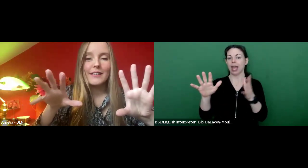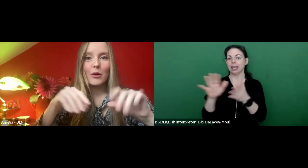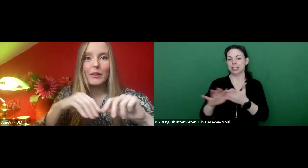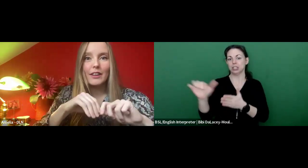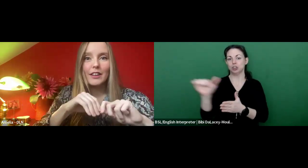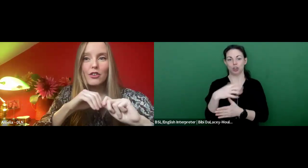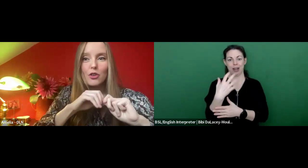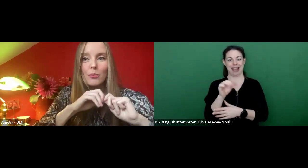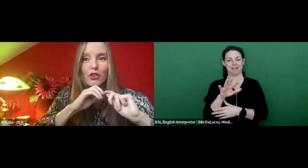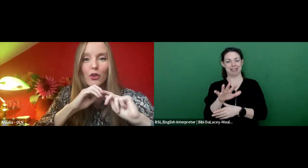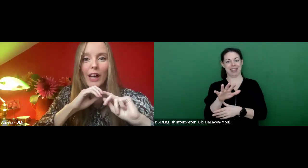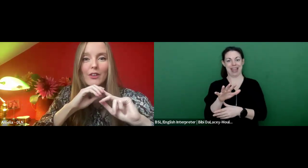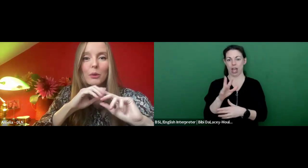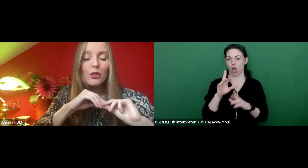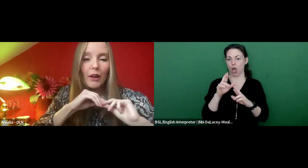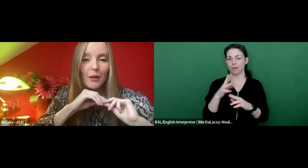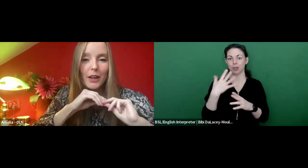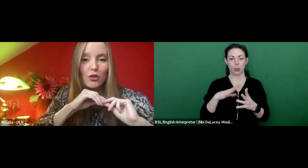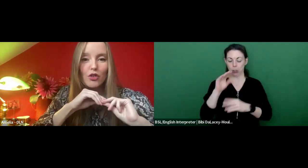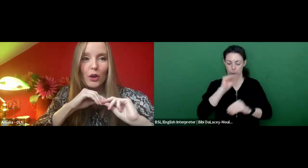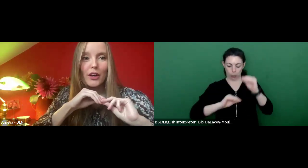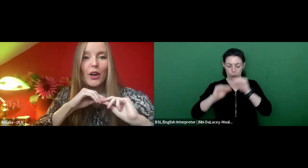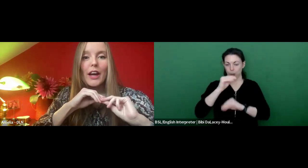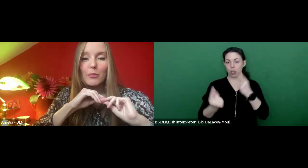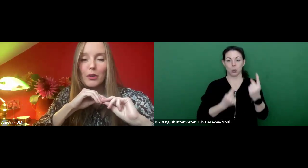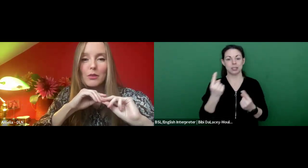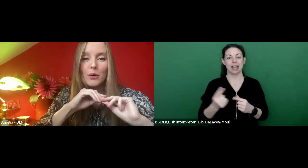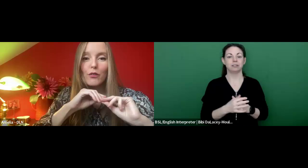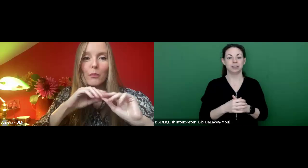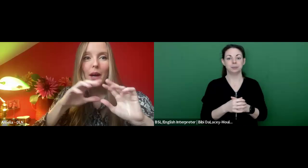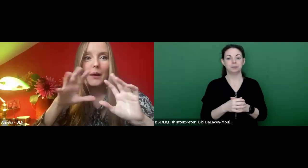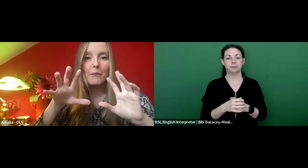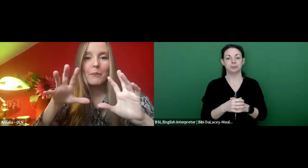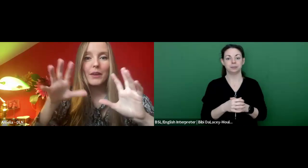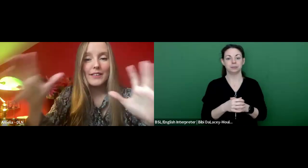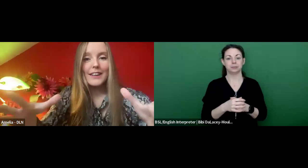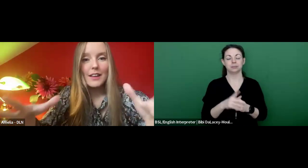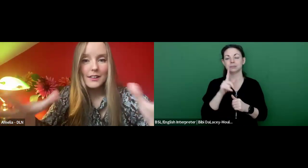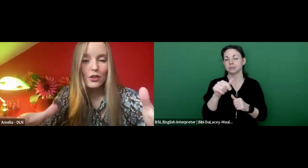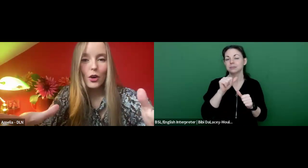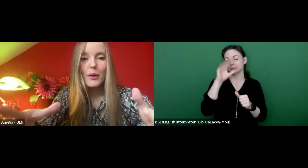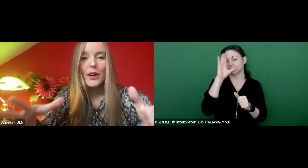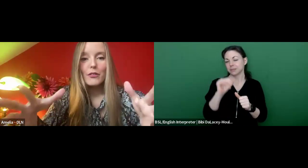access that without needing to do much your end. We would recommend you join, if possible, from a a desktop,